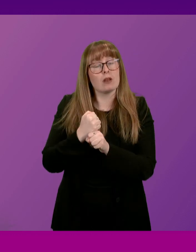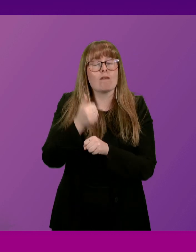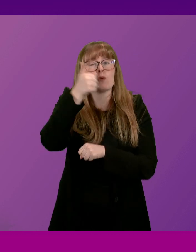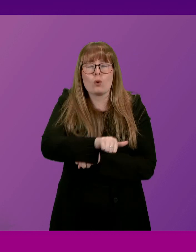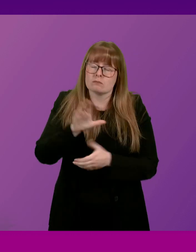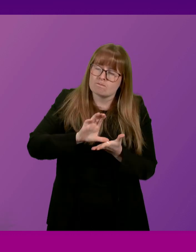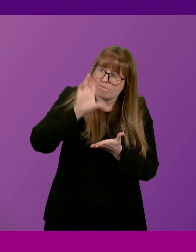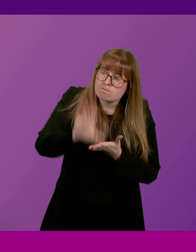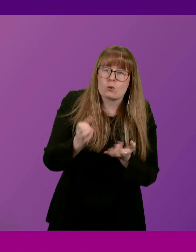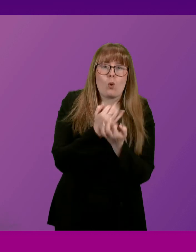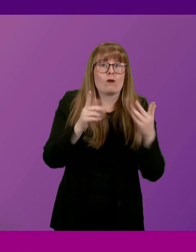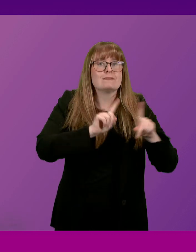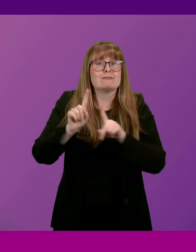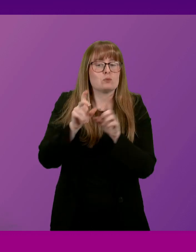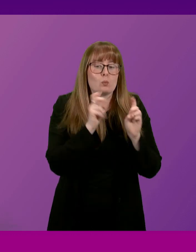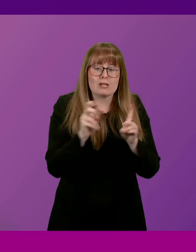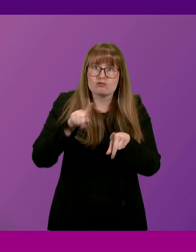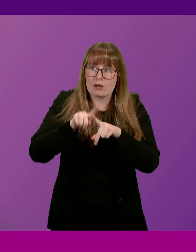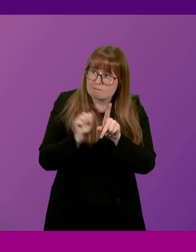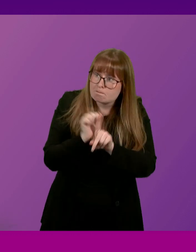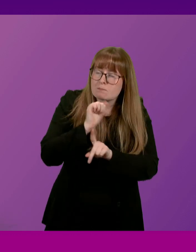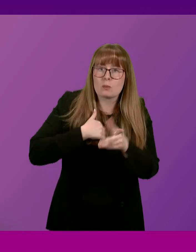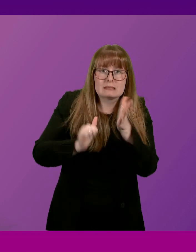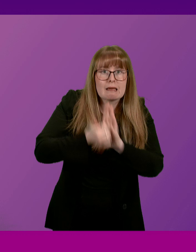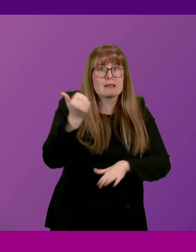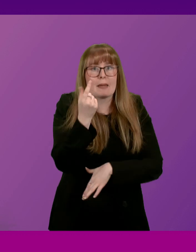heavily in a number of elements to enhance manufacturing capability in Scotland. The